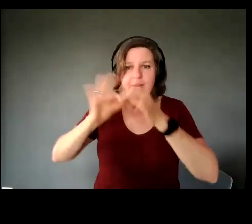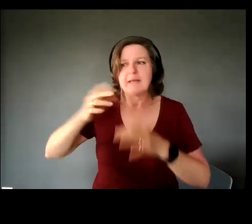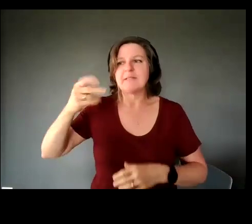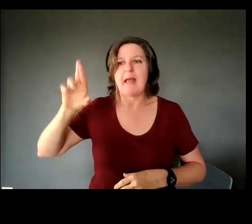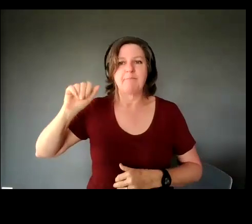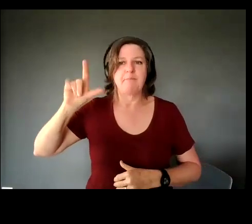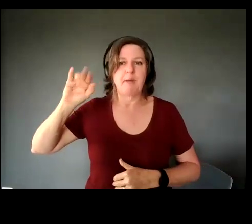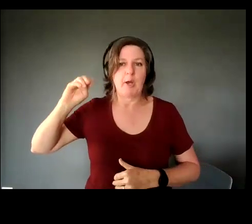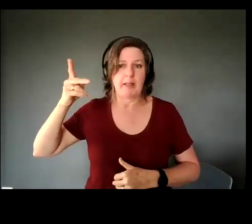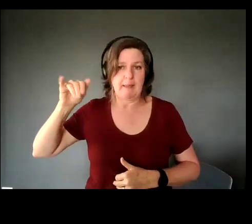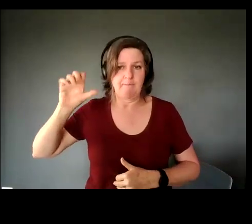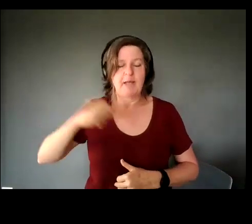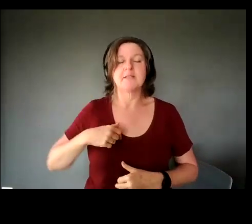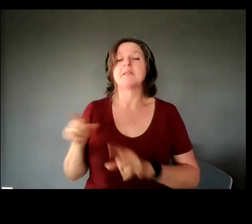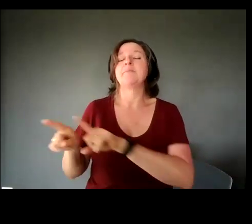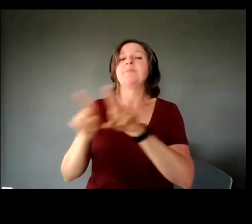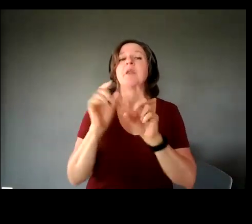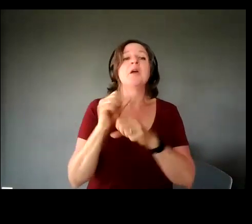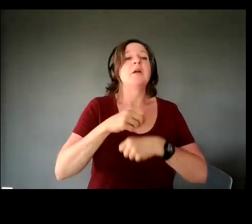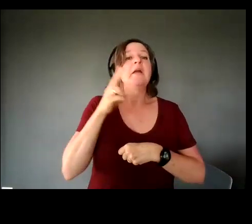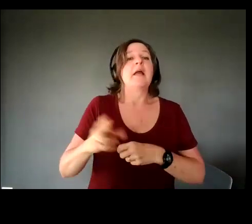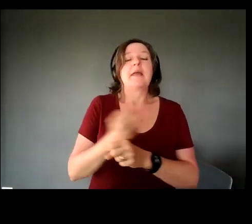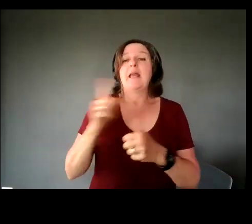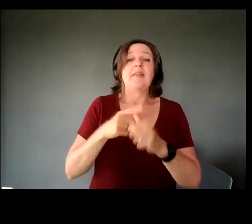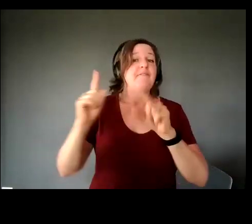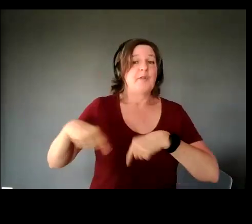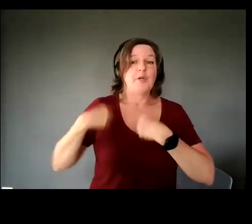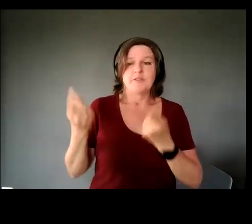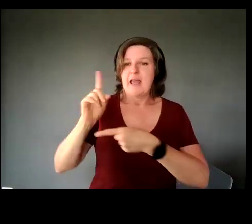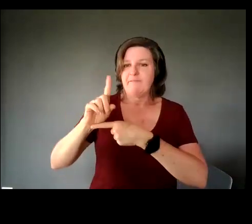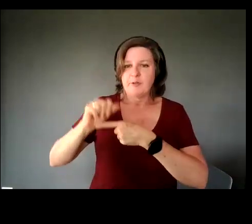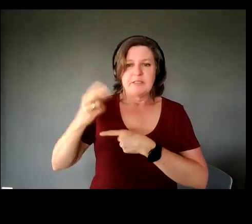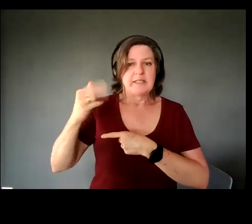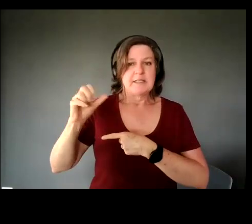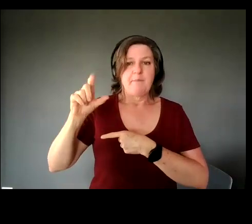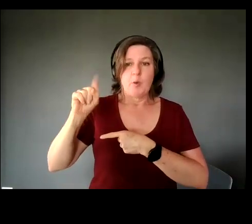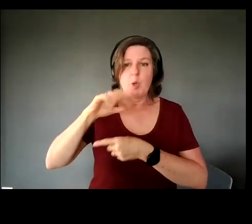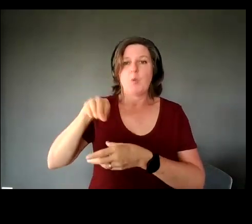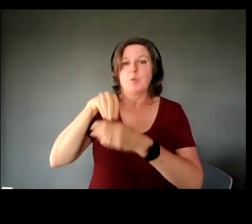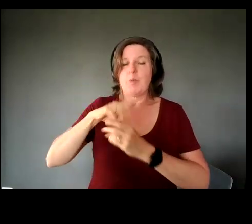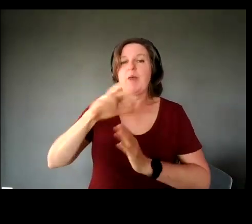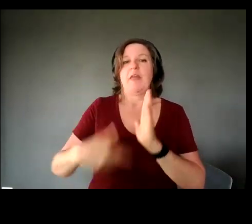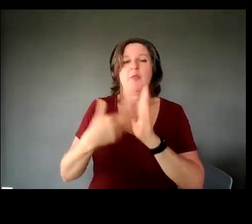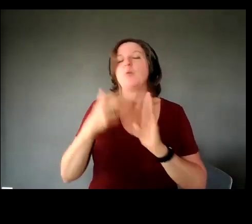getting the first of Disabled hosts within those roles for the Paralympics and having the first